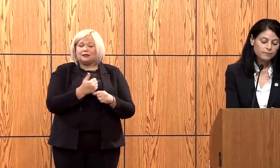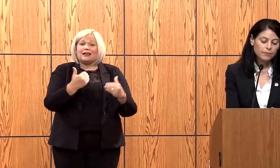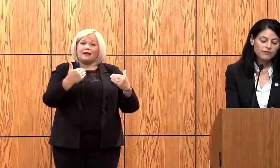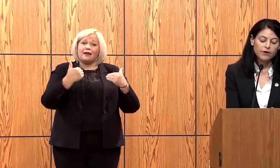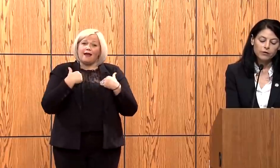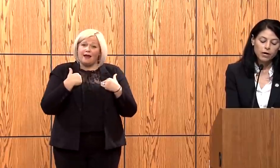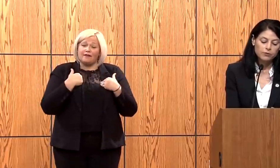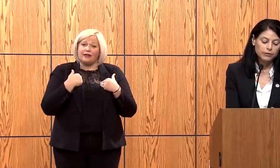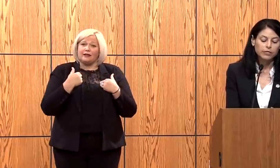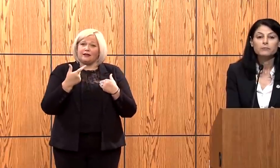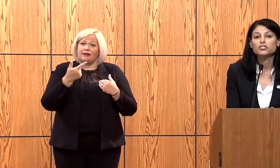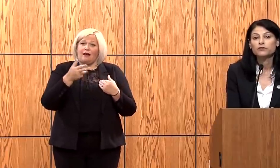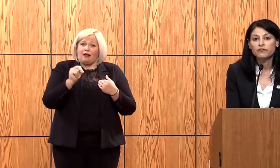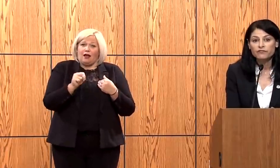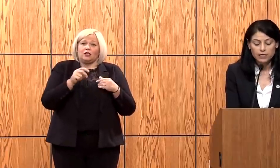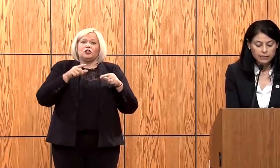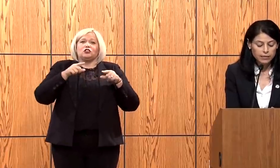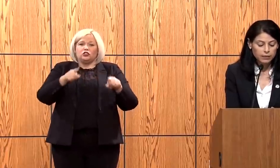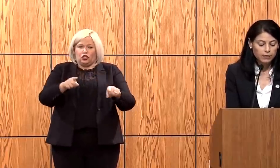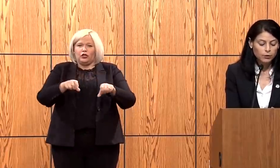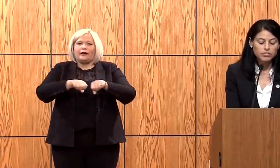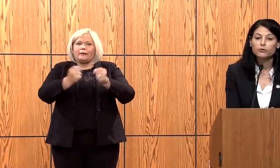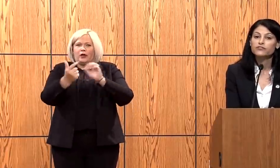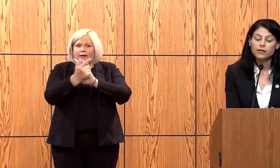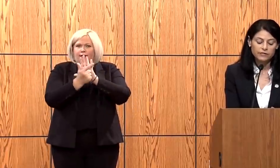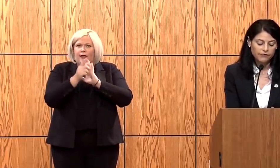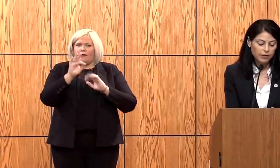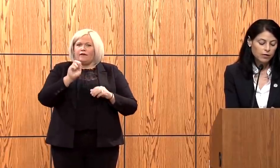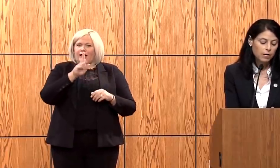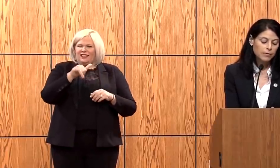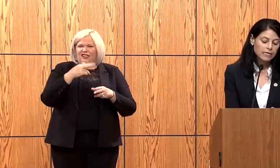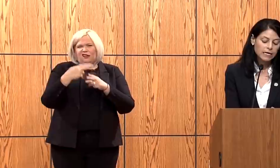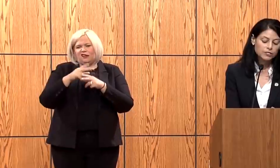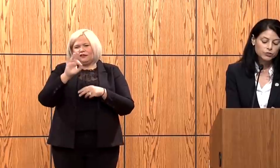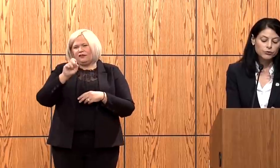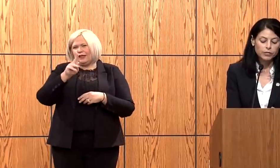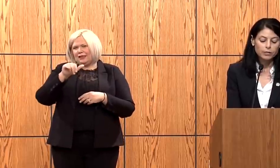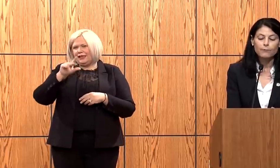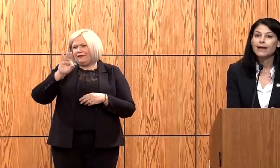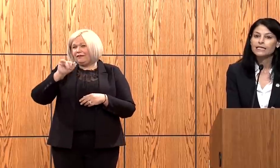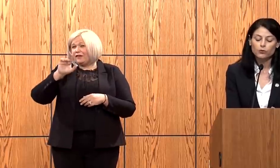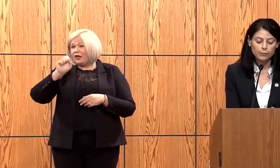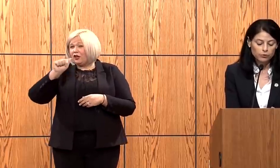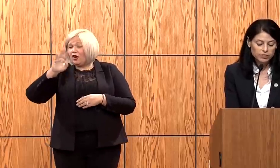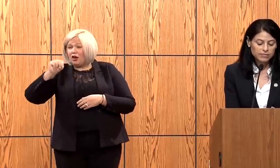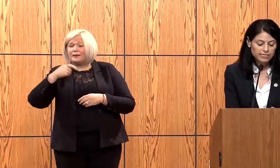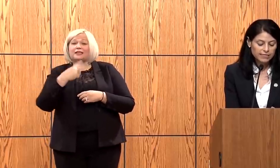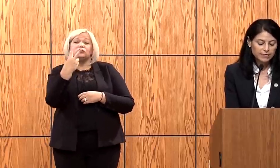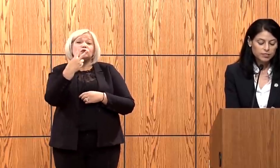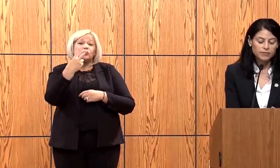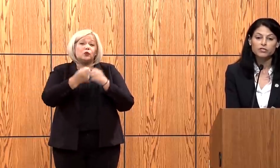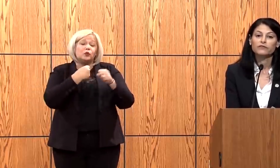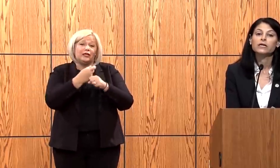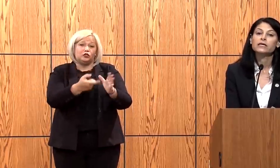GANG MEMBERSHIP, A 20-YEAR FELONY WHICH MAY BE SERVED AS A FELONY WHICH MAY BE SERVED AS A CONSECUTIVE SENTENCE. CONSECUTIVE SENTENCE. CARRYING OR POSSESSING A FIREARM CARRYING OR POSSESSING A FIREARM DURING THE COMMISSION OF A